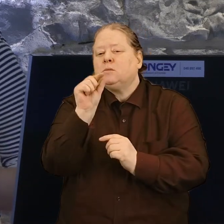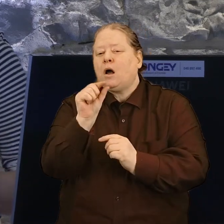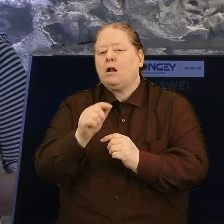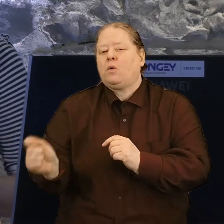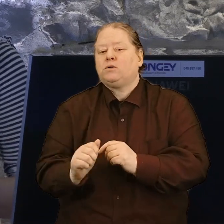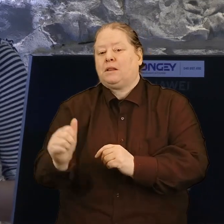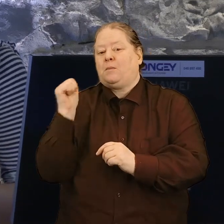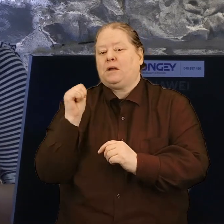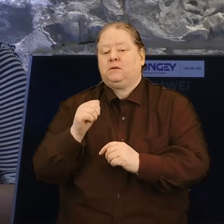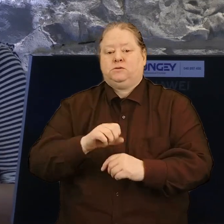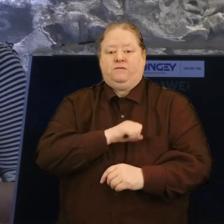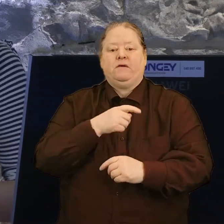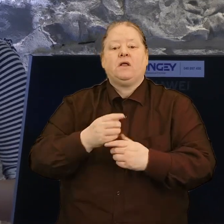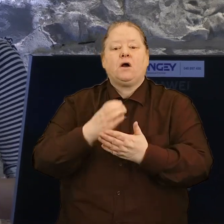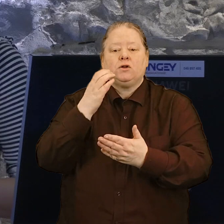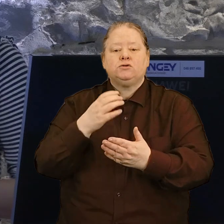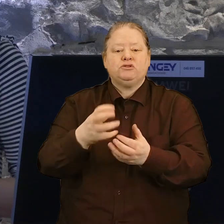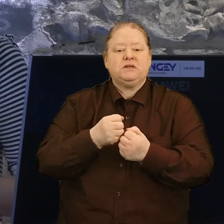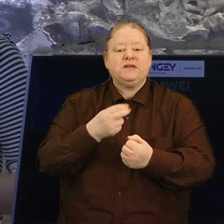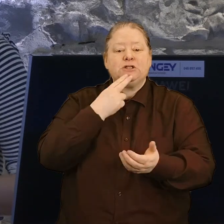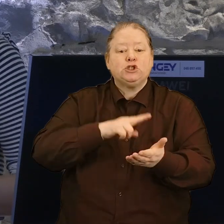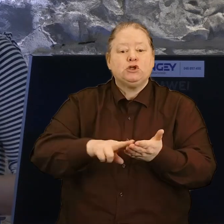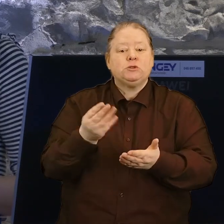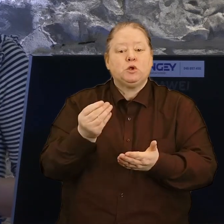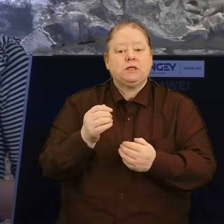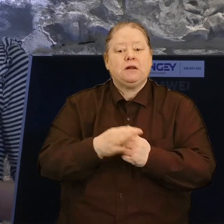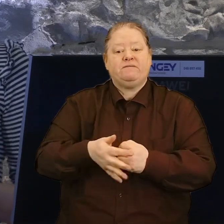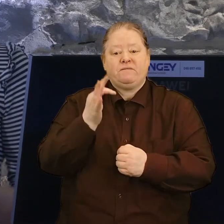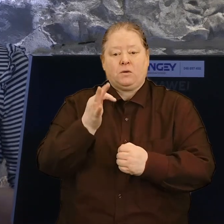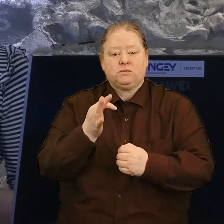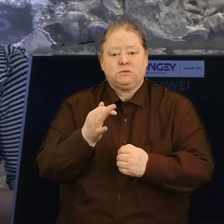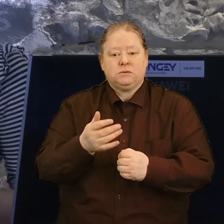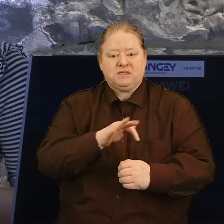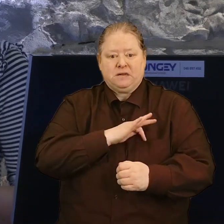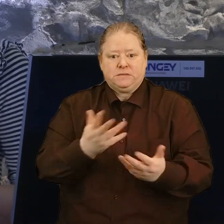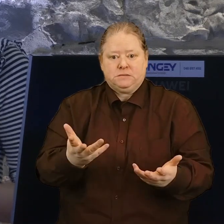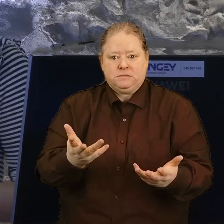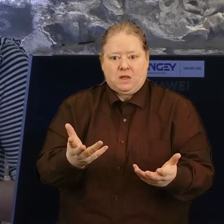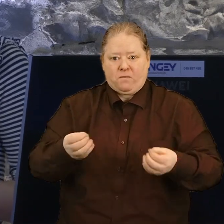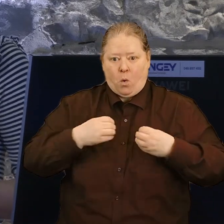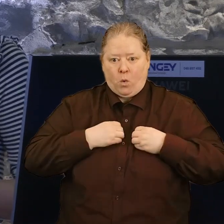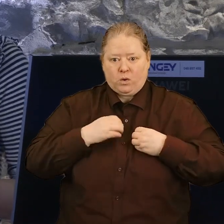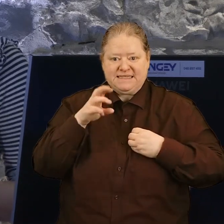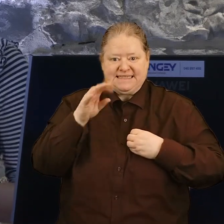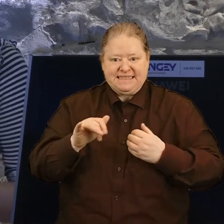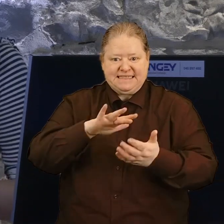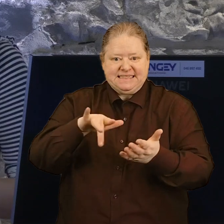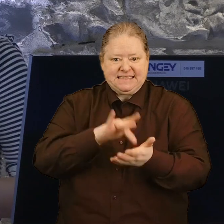survived, and the College as the owners received the insurance money and find found themselves in the unexpected position of owning a city centre